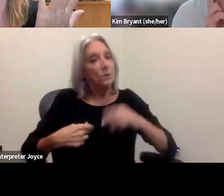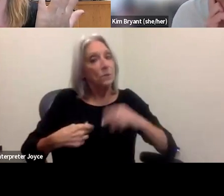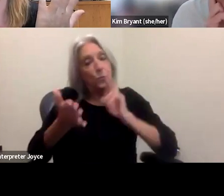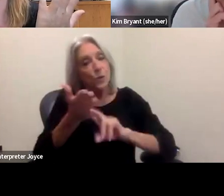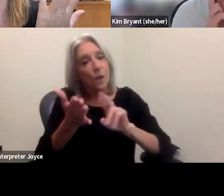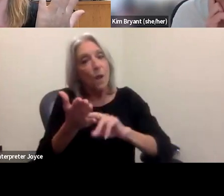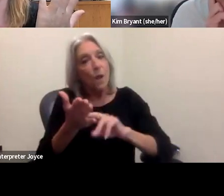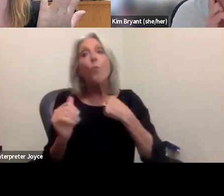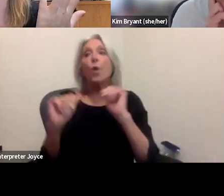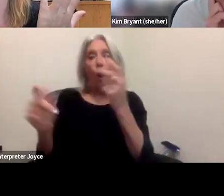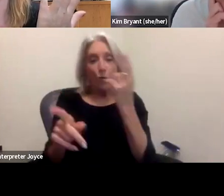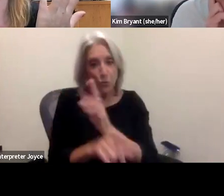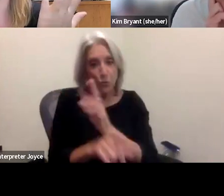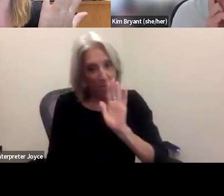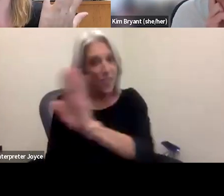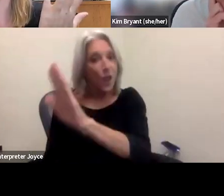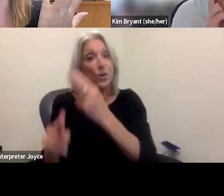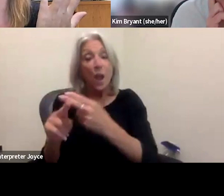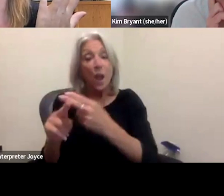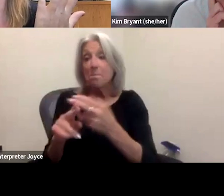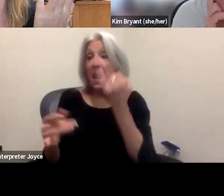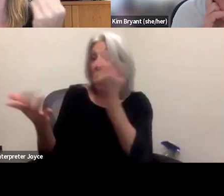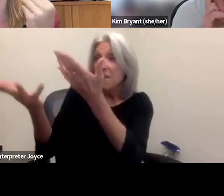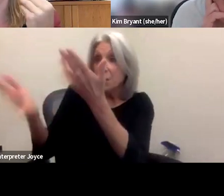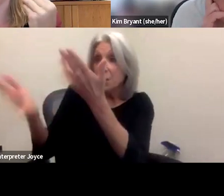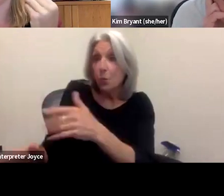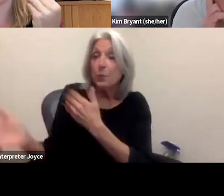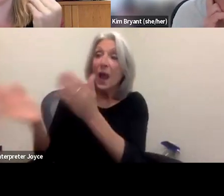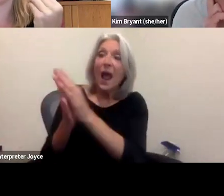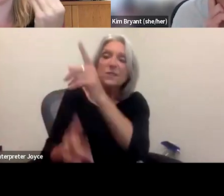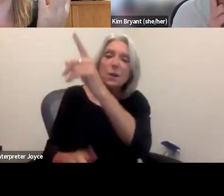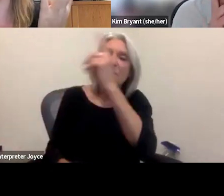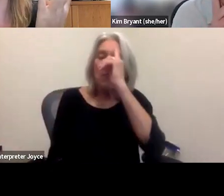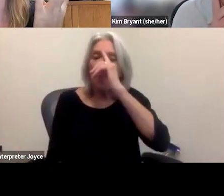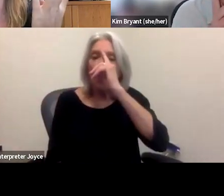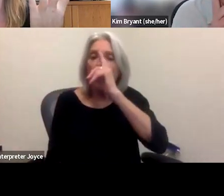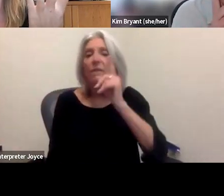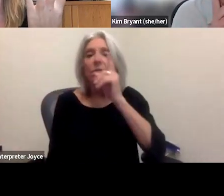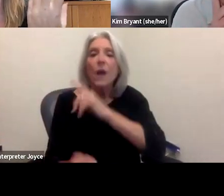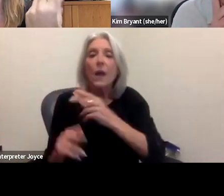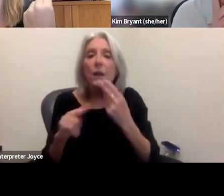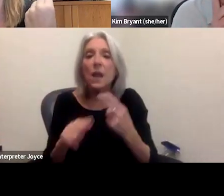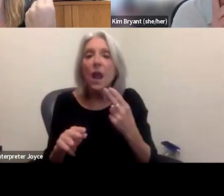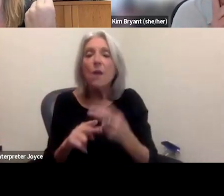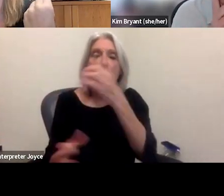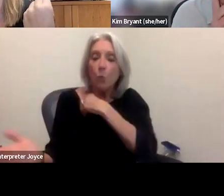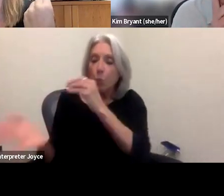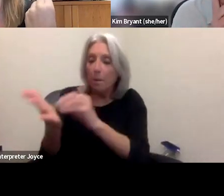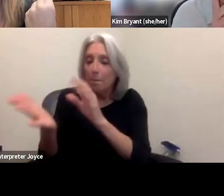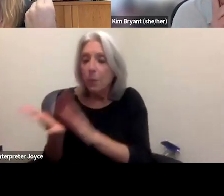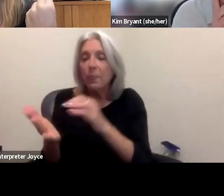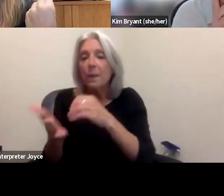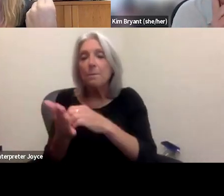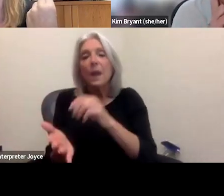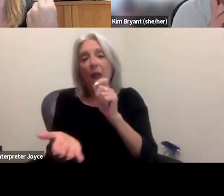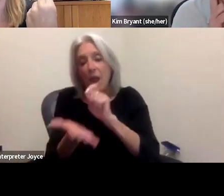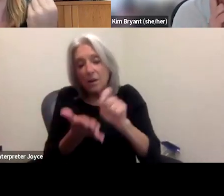And if they don't want to use their name, we ask them for an alias. We thank them in the literature when we write papers.